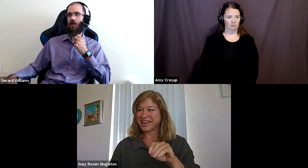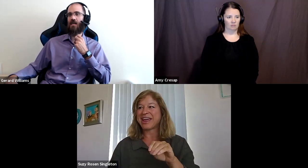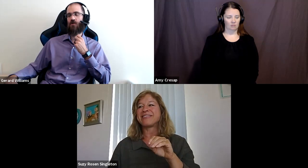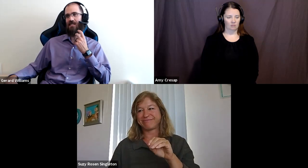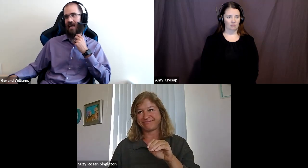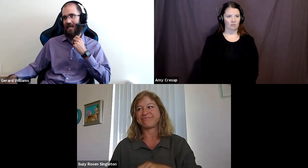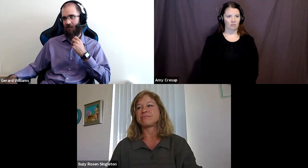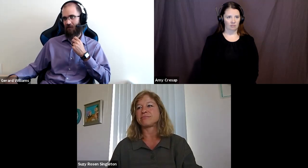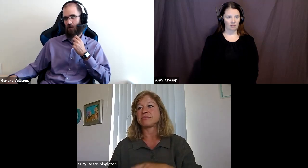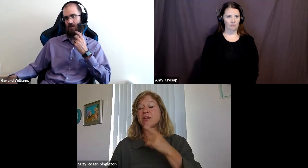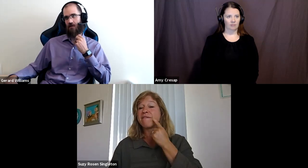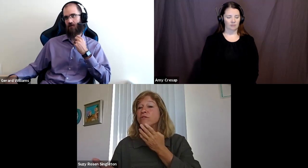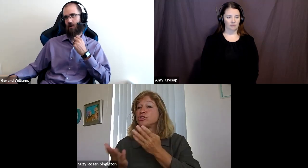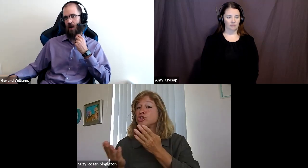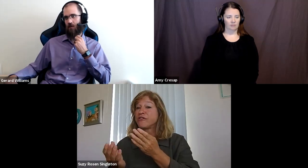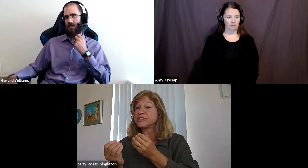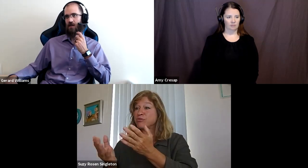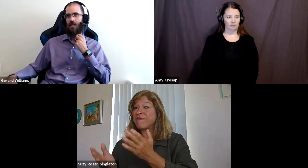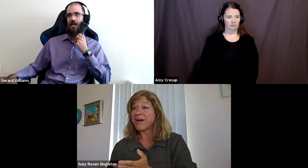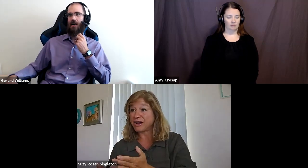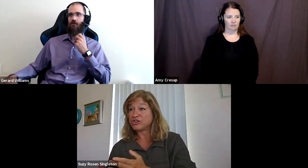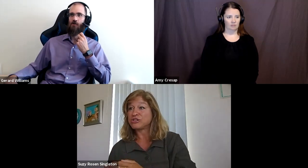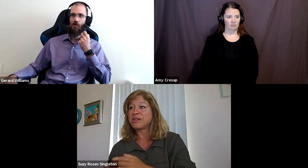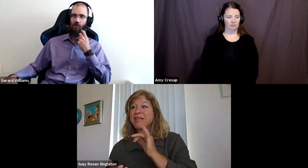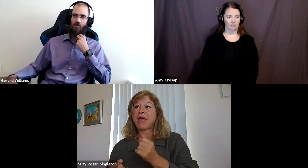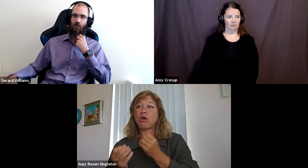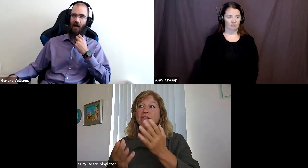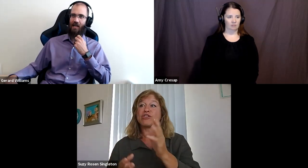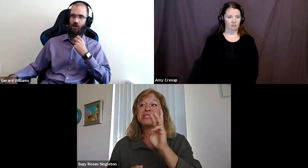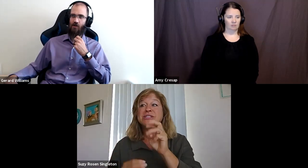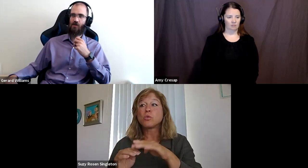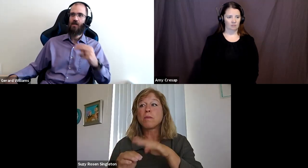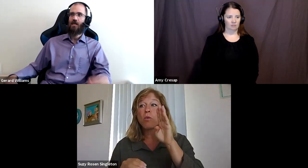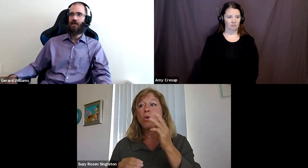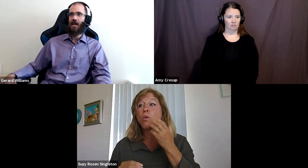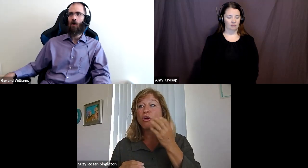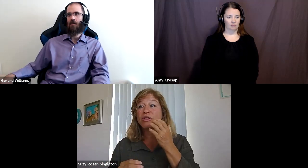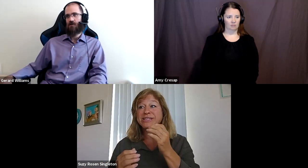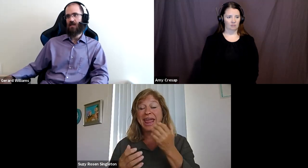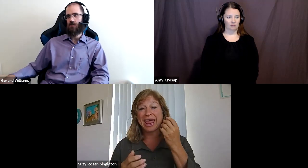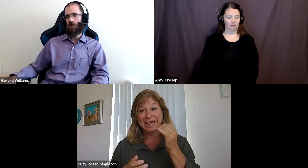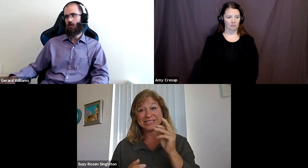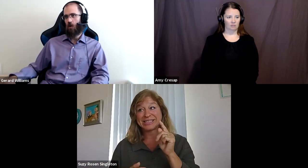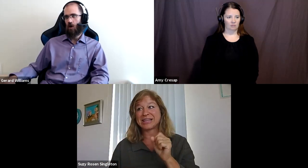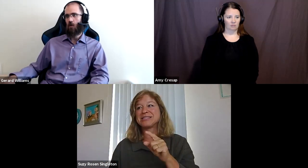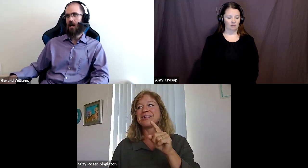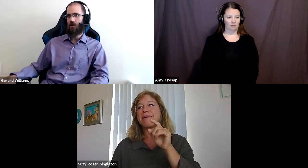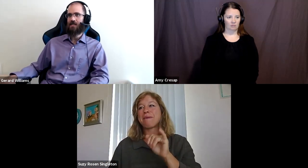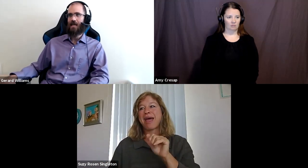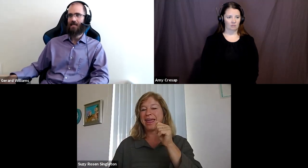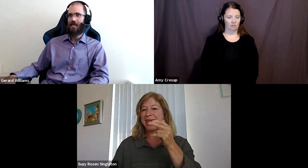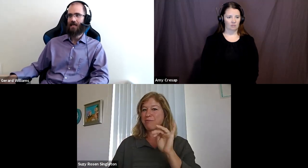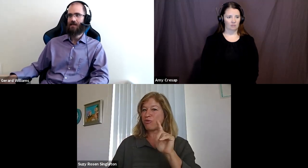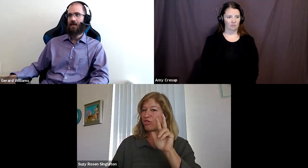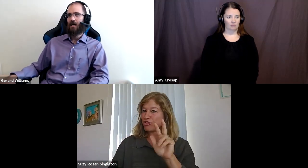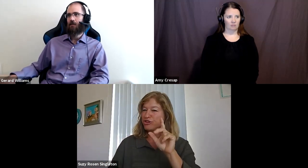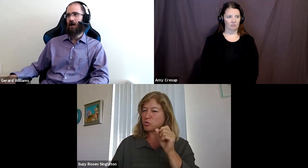increase to 85% requirement for service providers. That offer six or more wireless handsets by